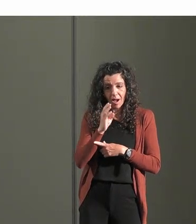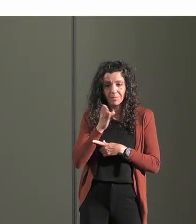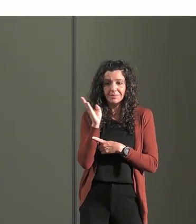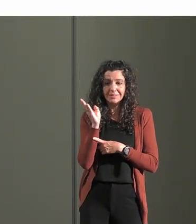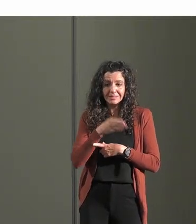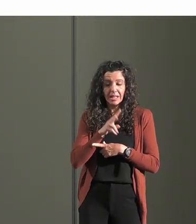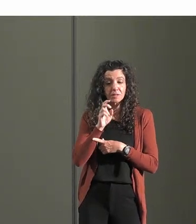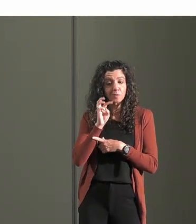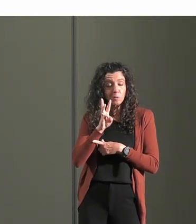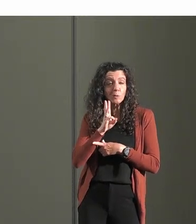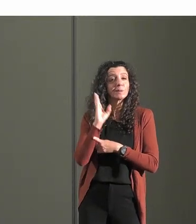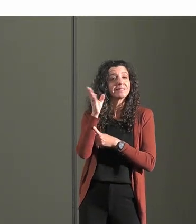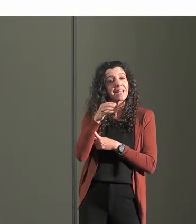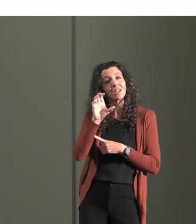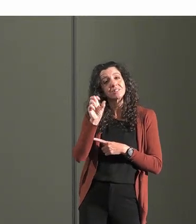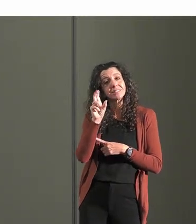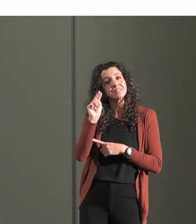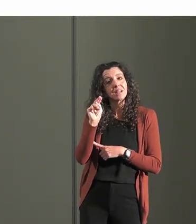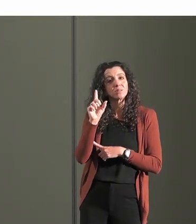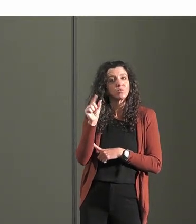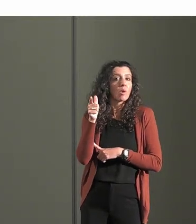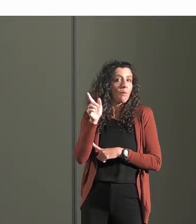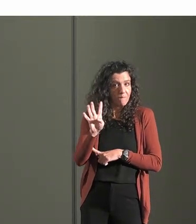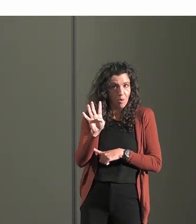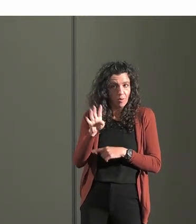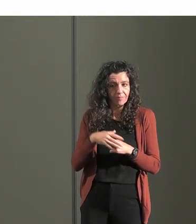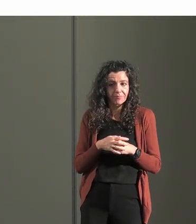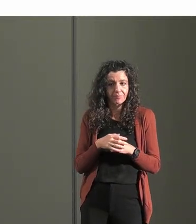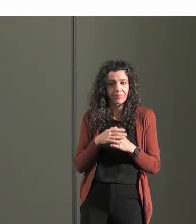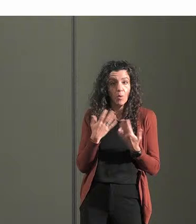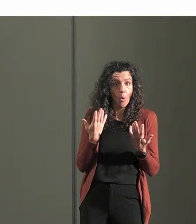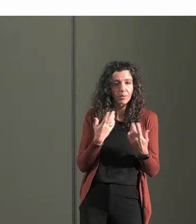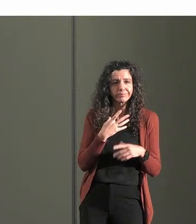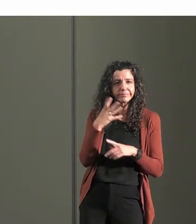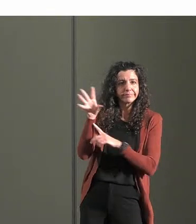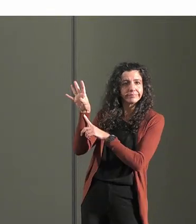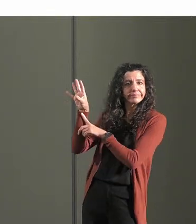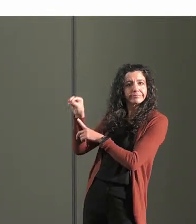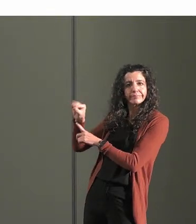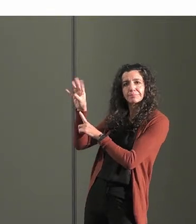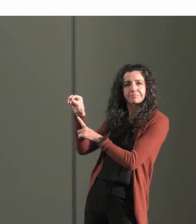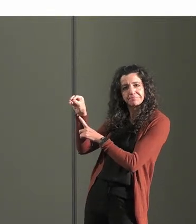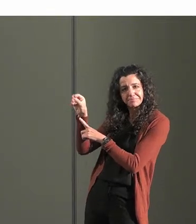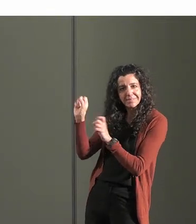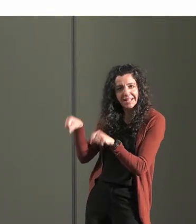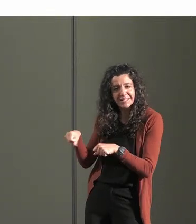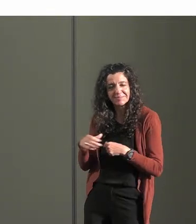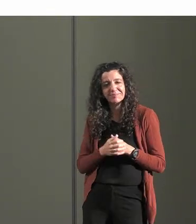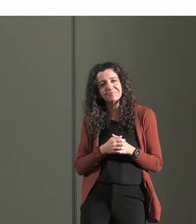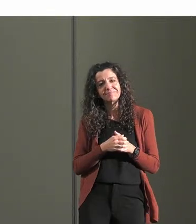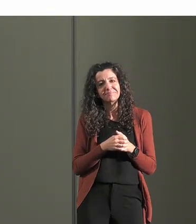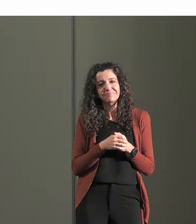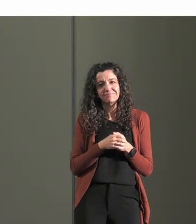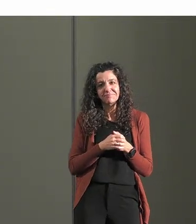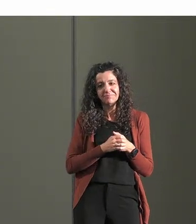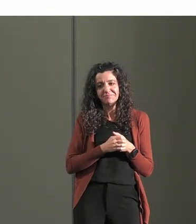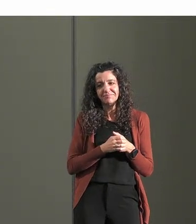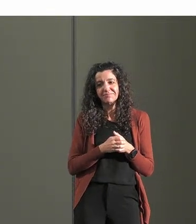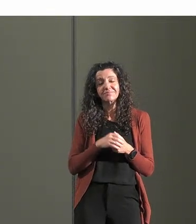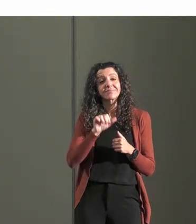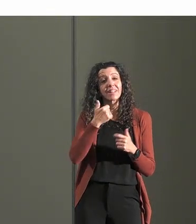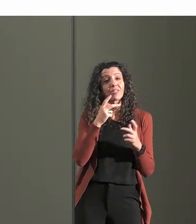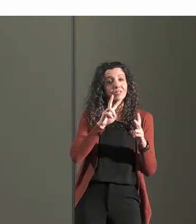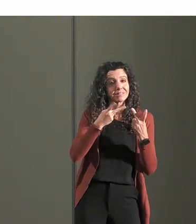for, sides. Google.Google. com or point your camera to the